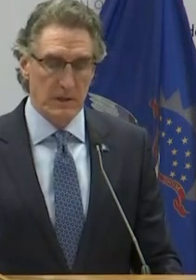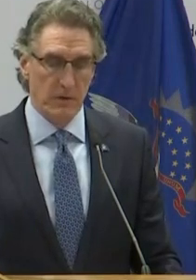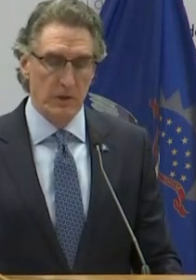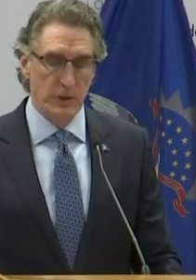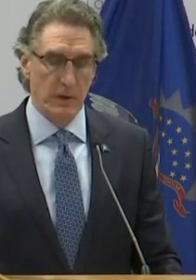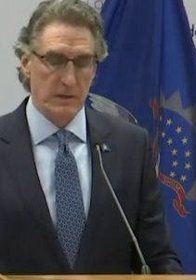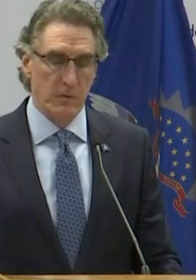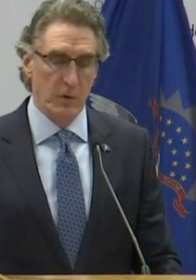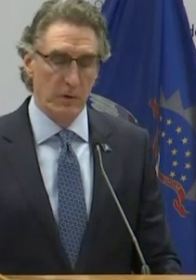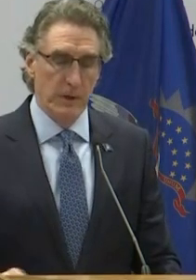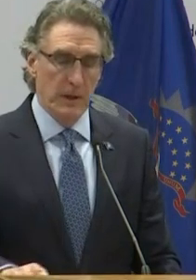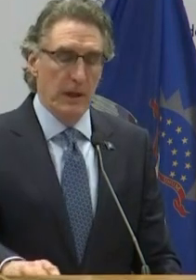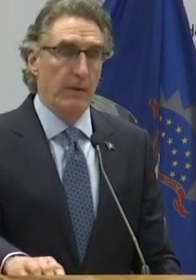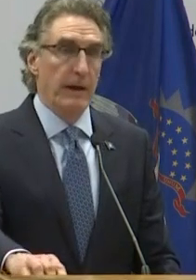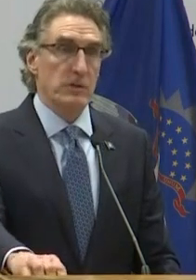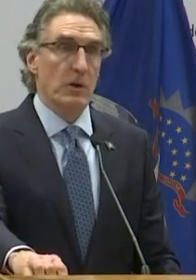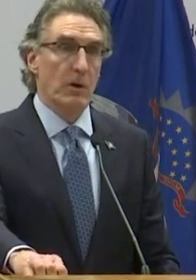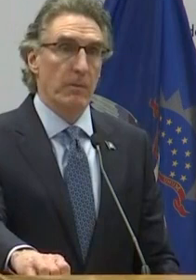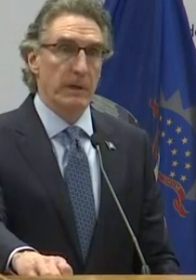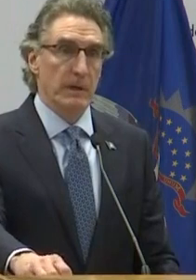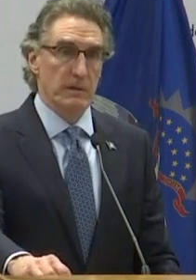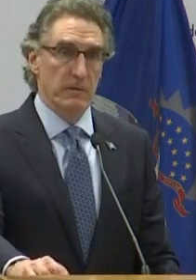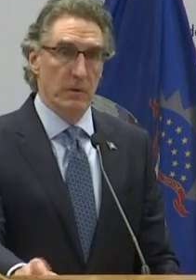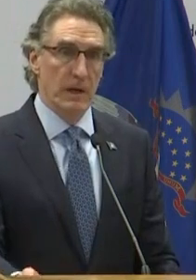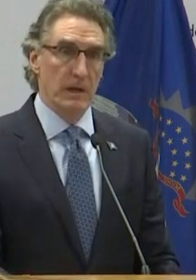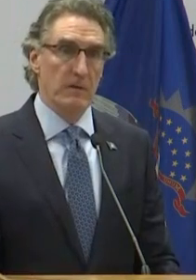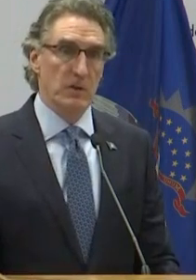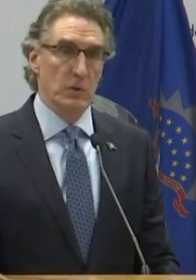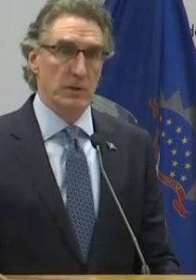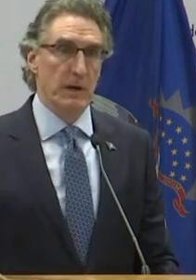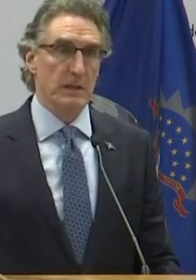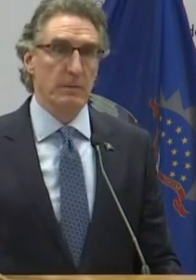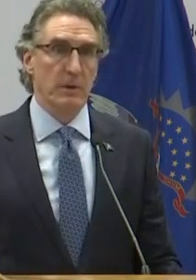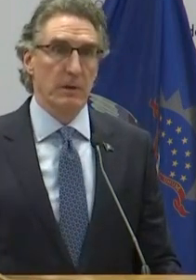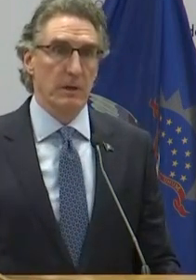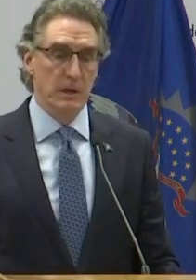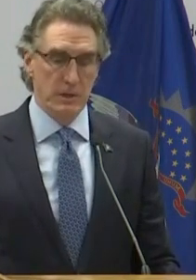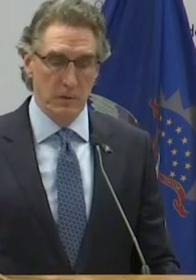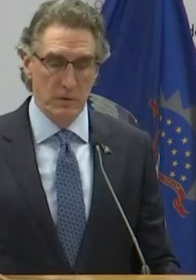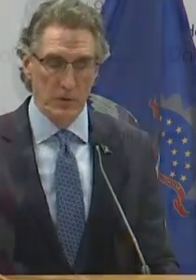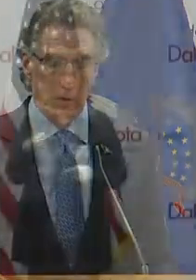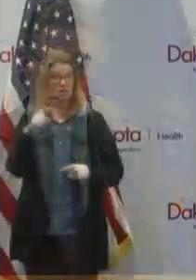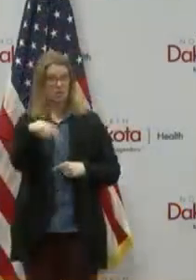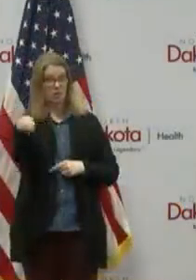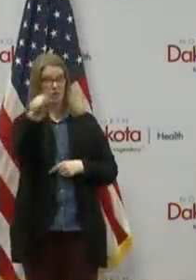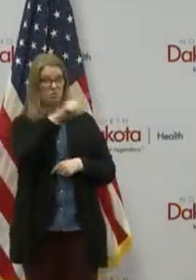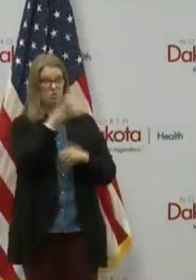YOU ARE DOING A GREAT JOB. NORTH DAKOTA HAS BEEN A STAR RELATIVE OF HOW OUR NUMBERS LOOK COMPARED TO THE REST OF